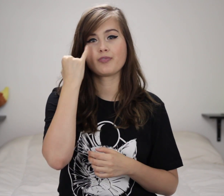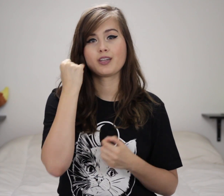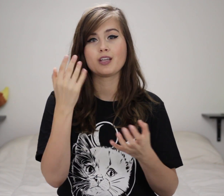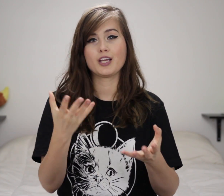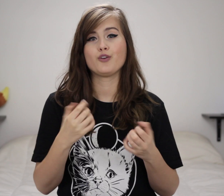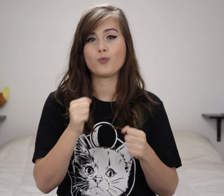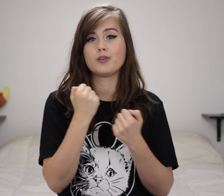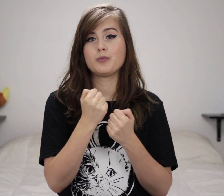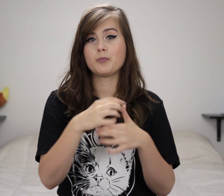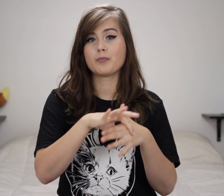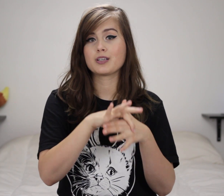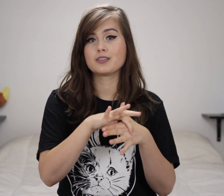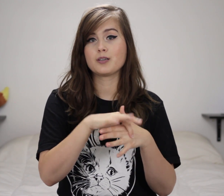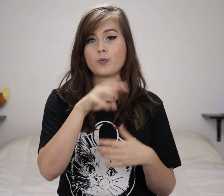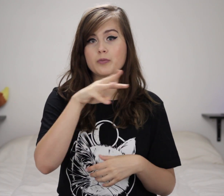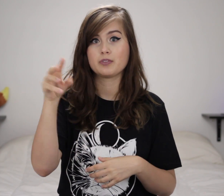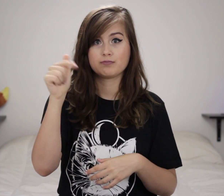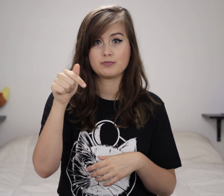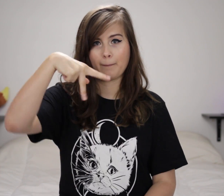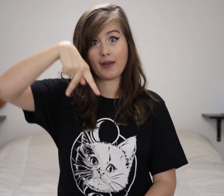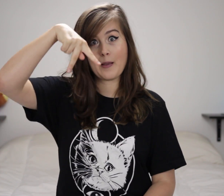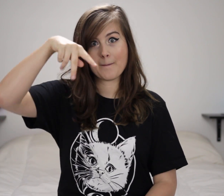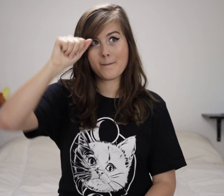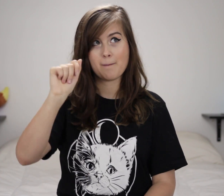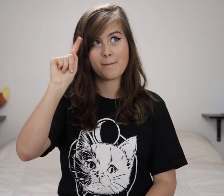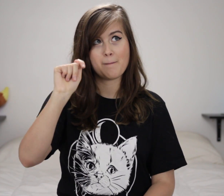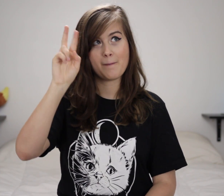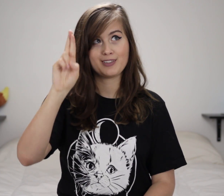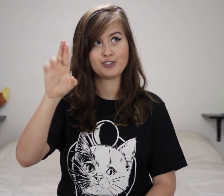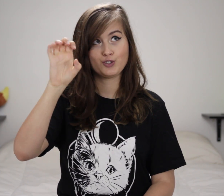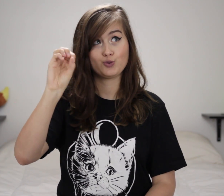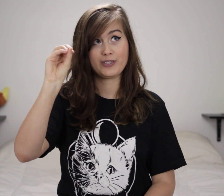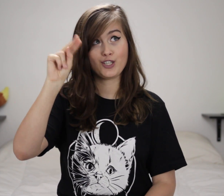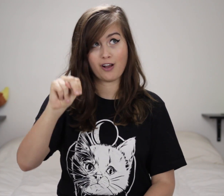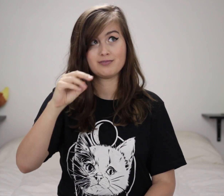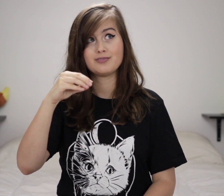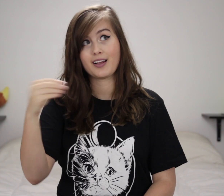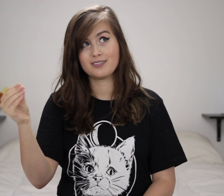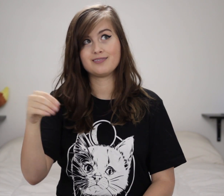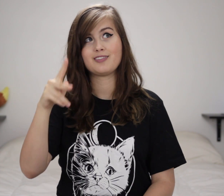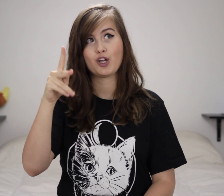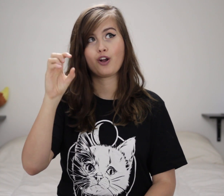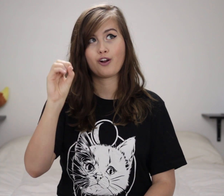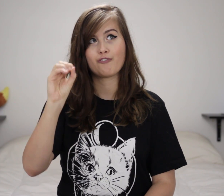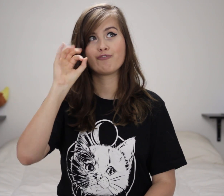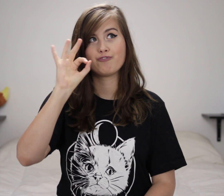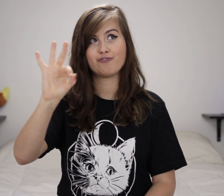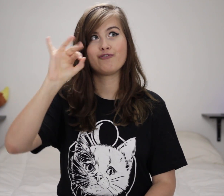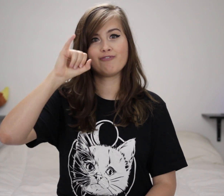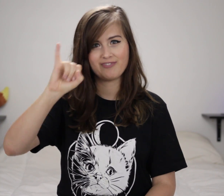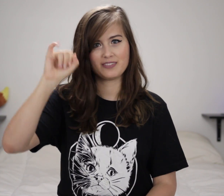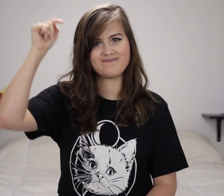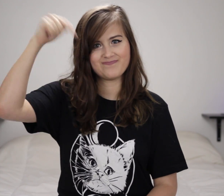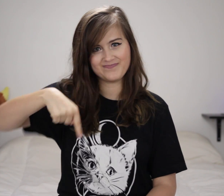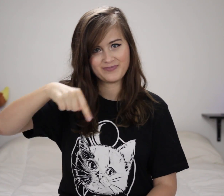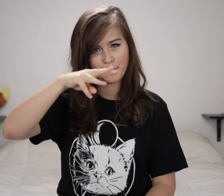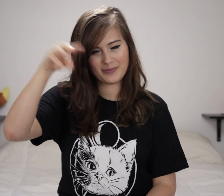If you want to help support my content, links to my Patreon and Kofi will be down below.